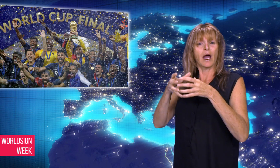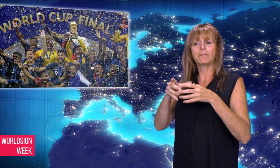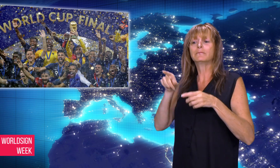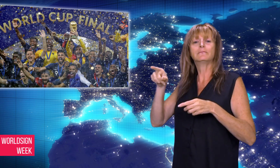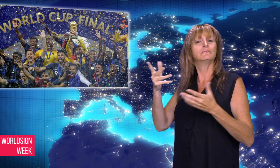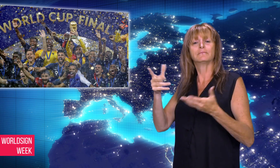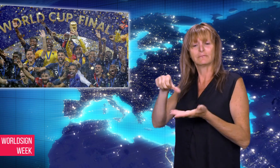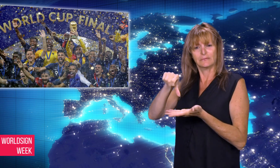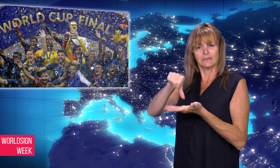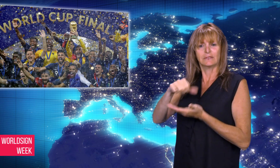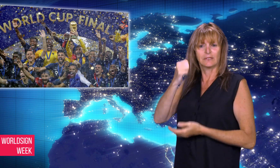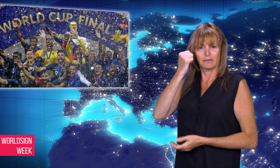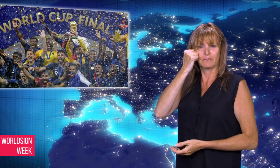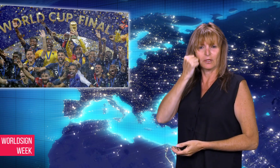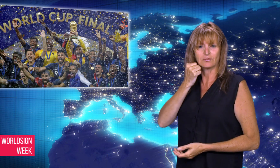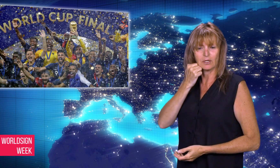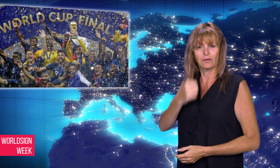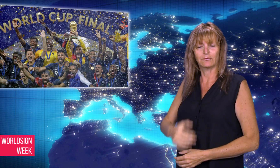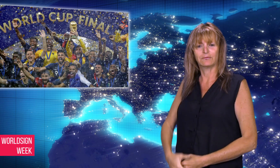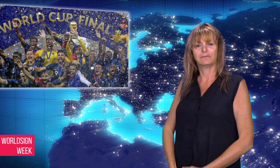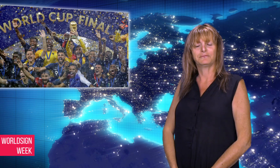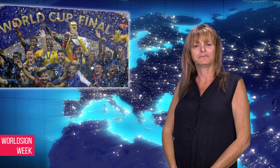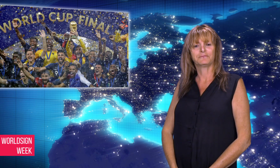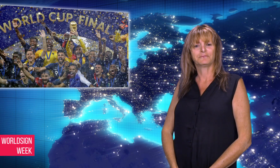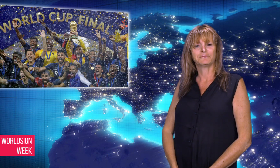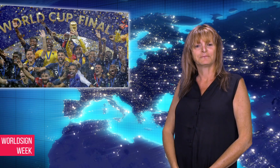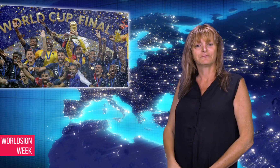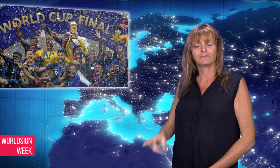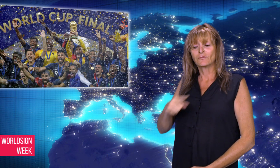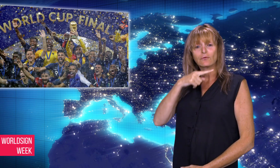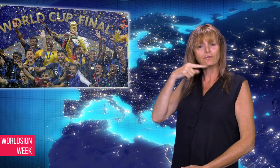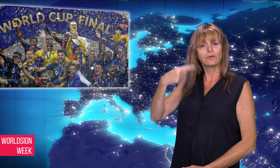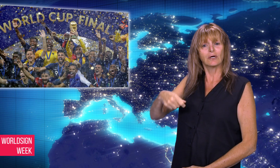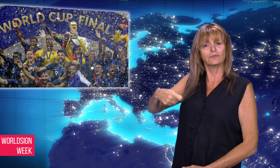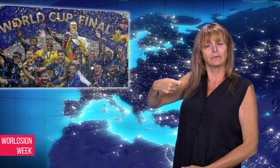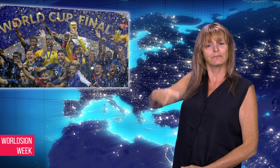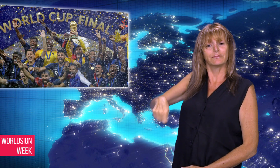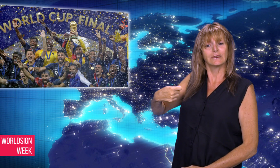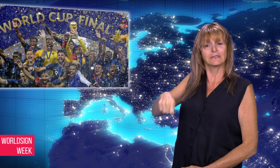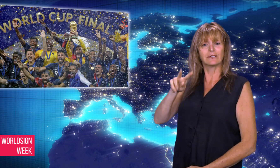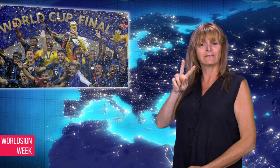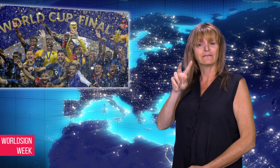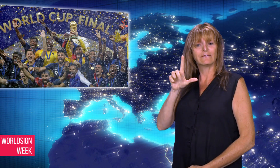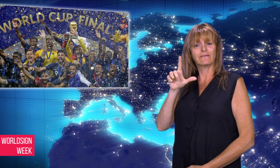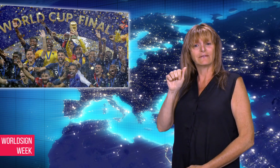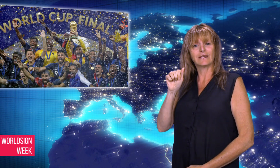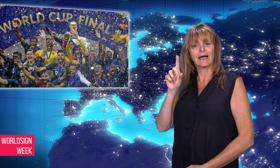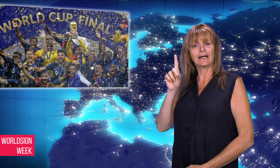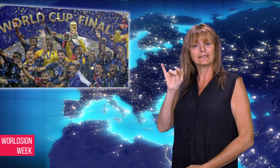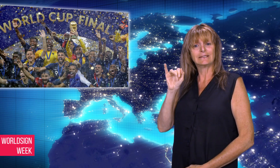hosted in Moscow. Russian president